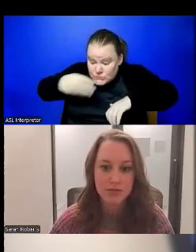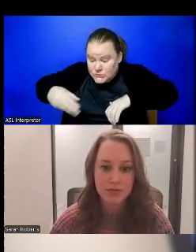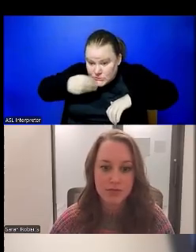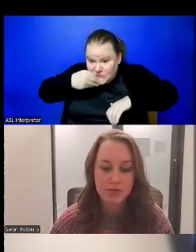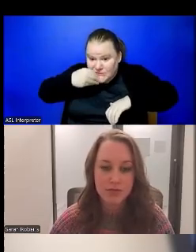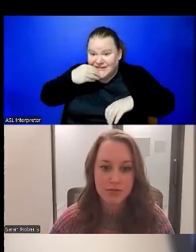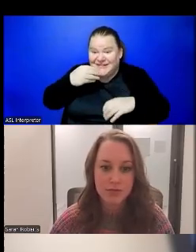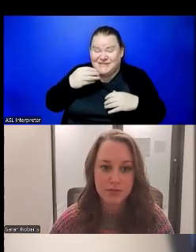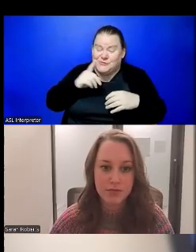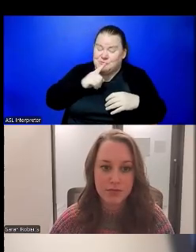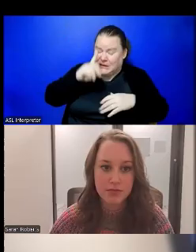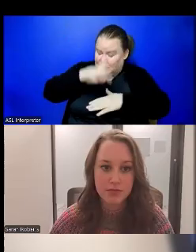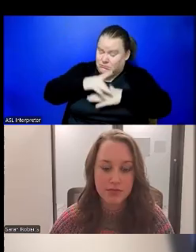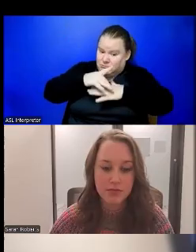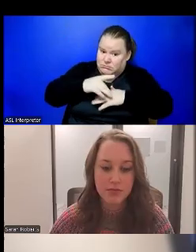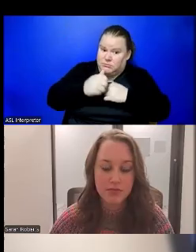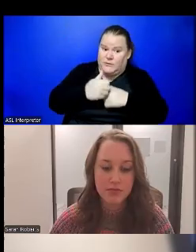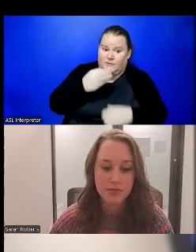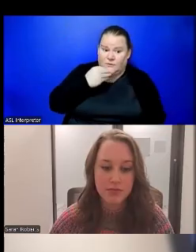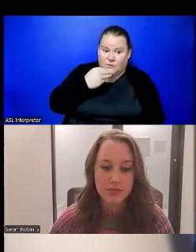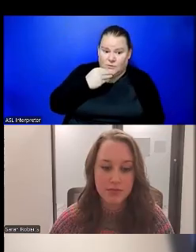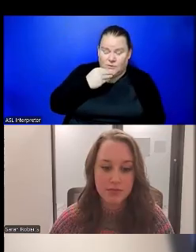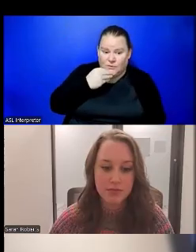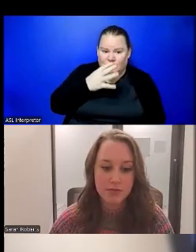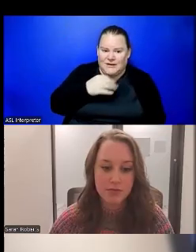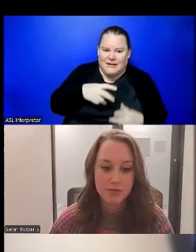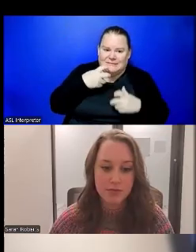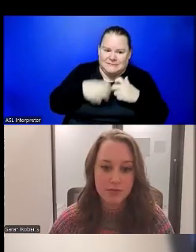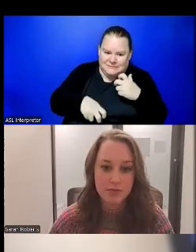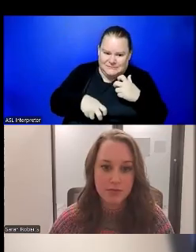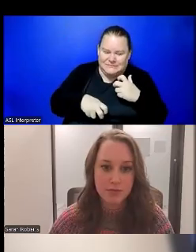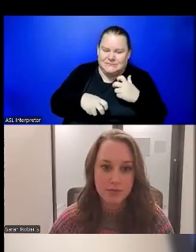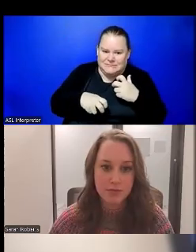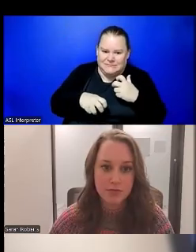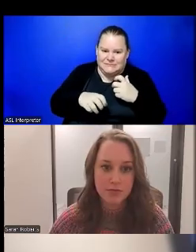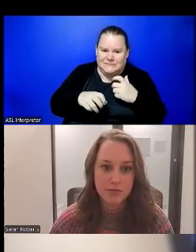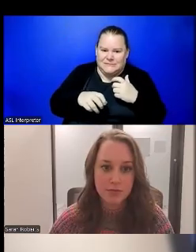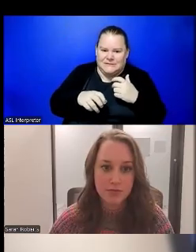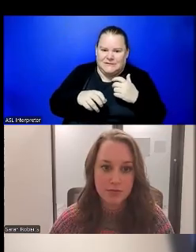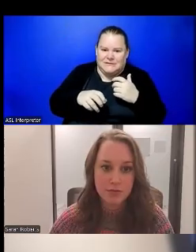food and difficulty reaching sati. There's intellectual